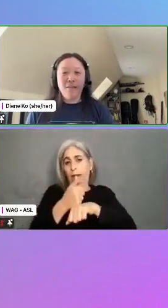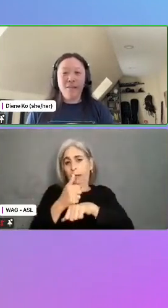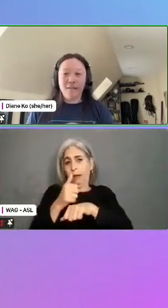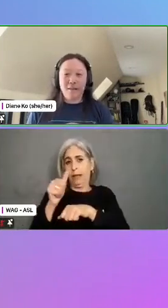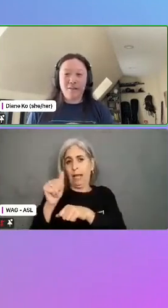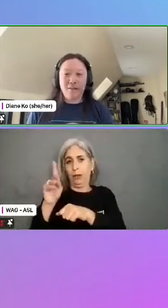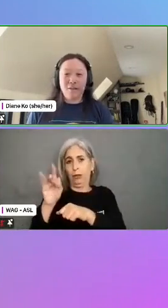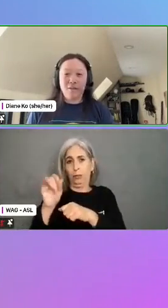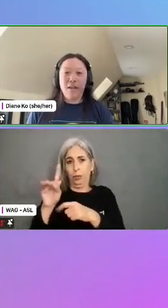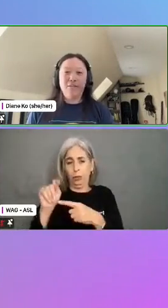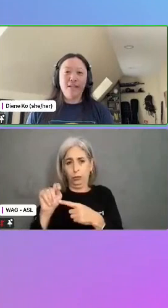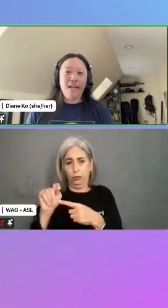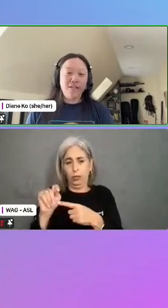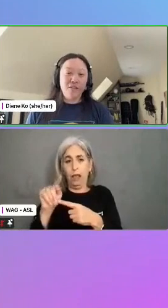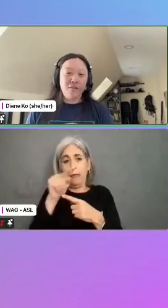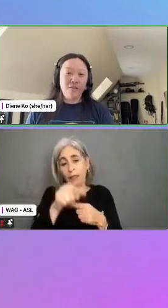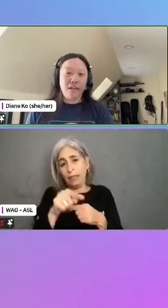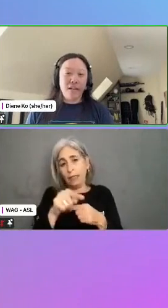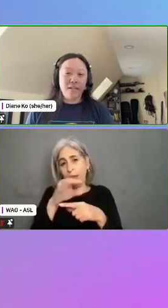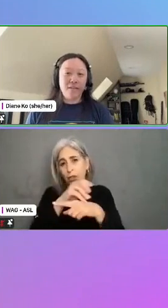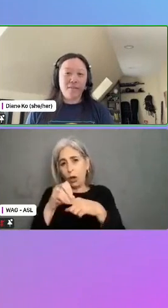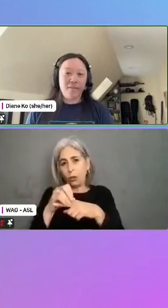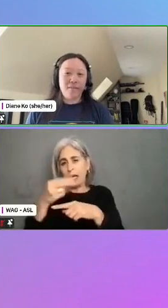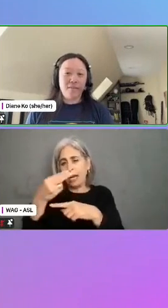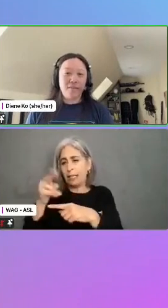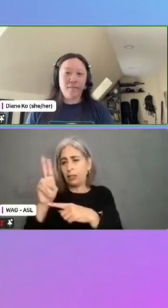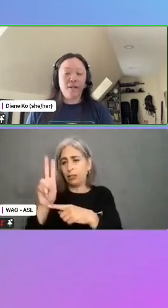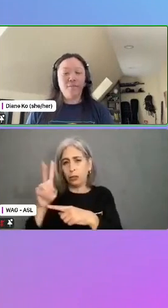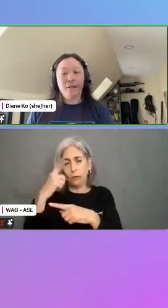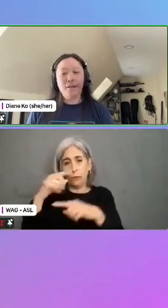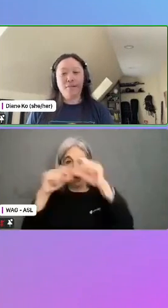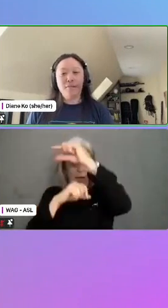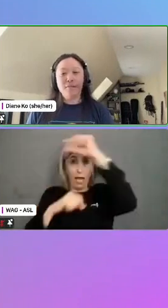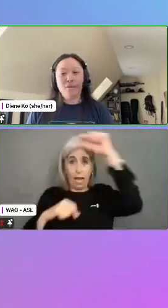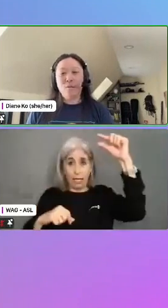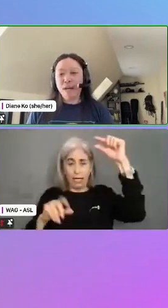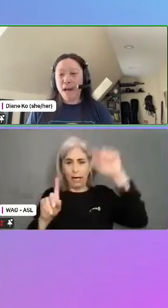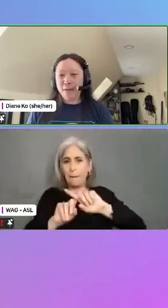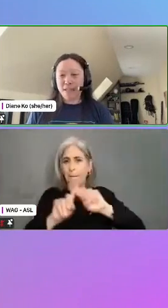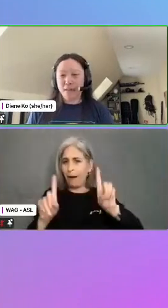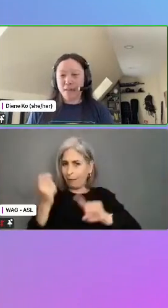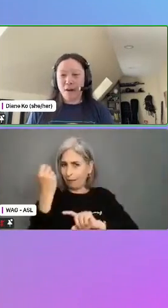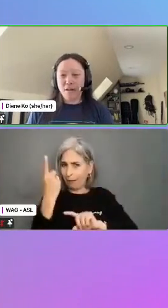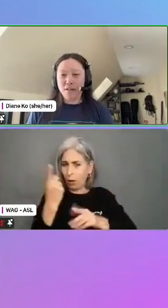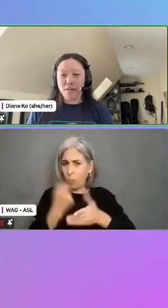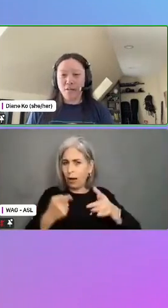consumers and reduce potential room for error period since we know where these ideas are